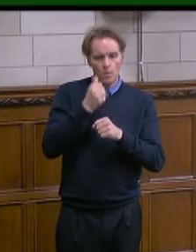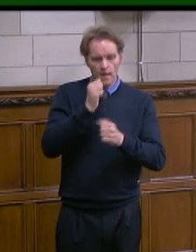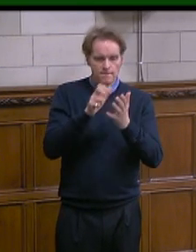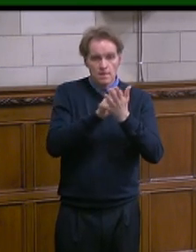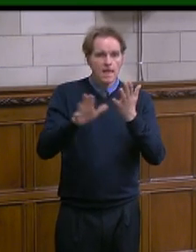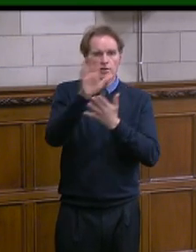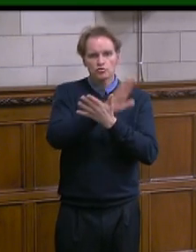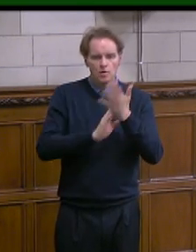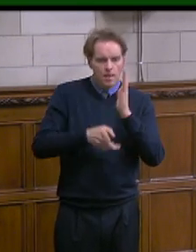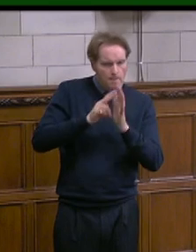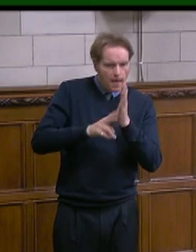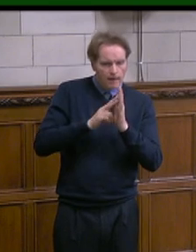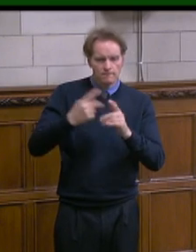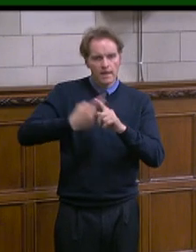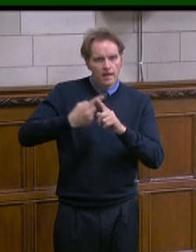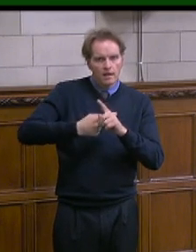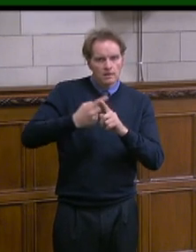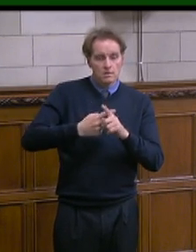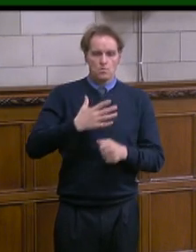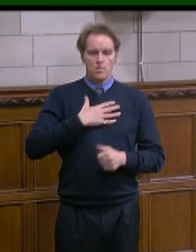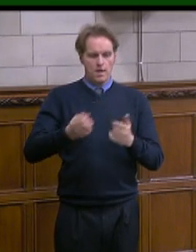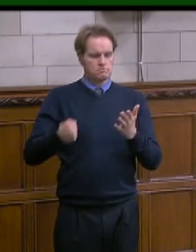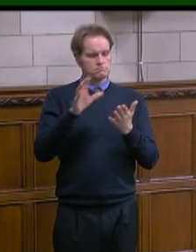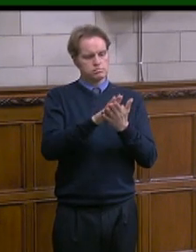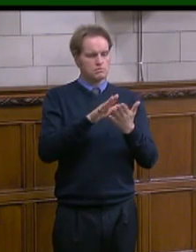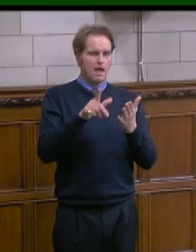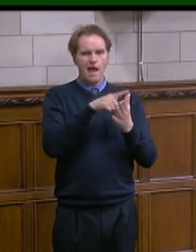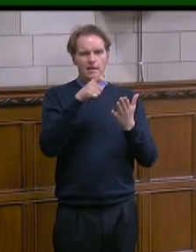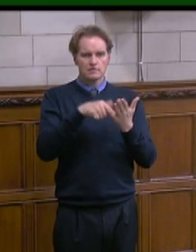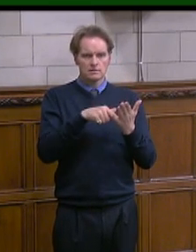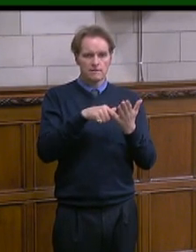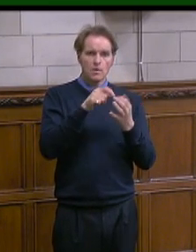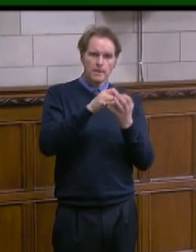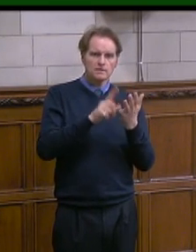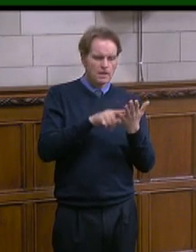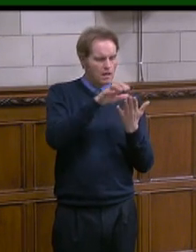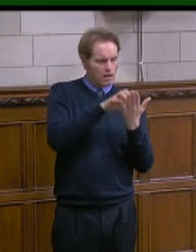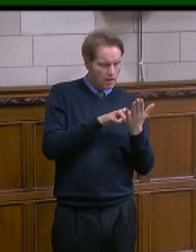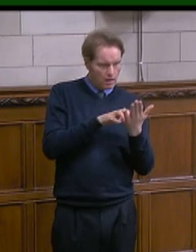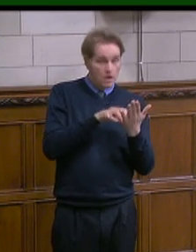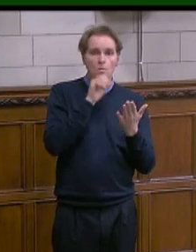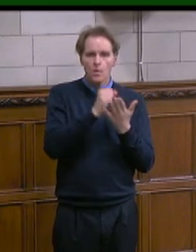We would have a BSL Act, a consultation and a debate to ensure that we take up all the